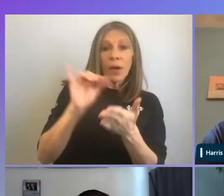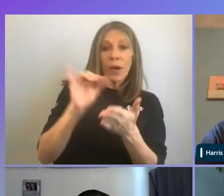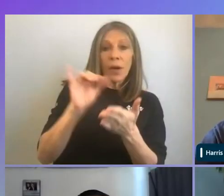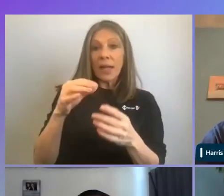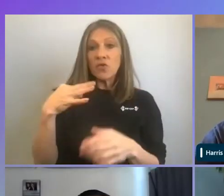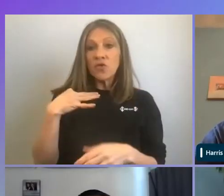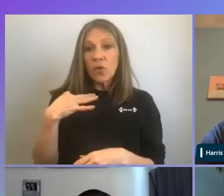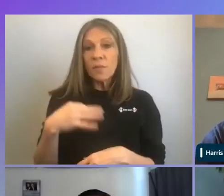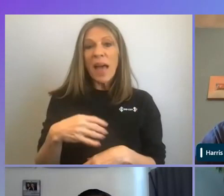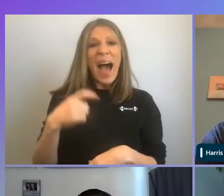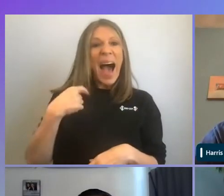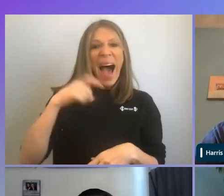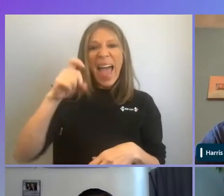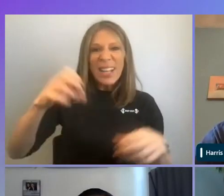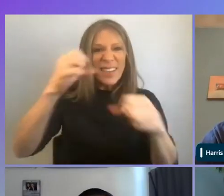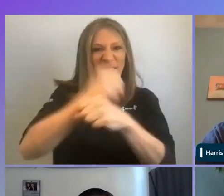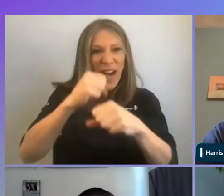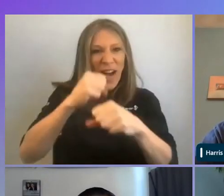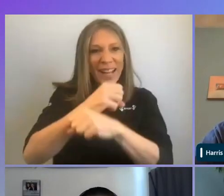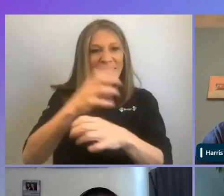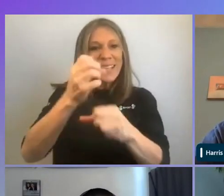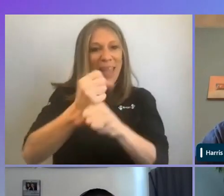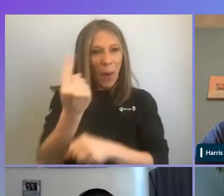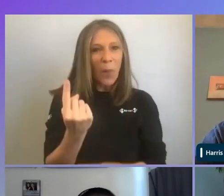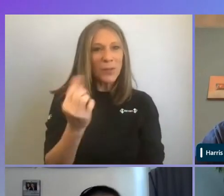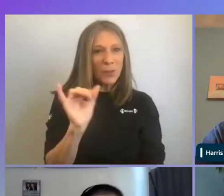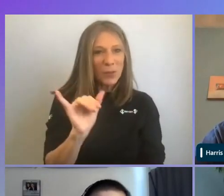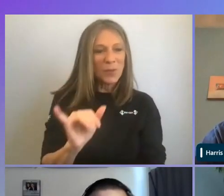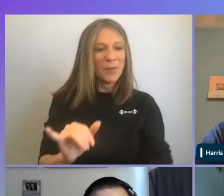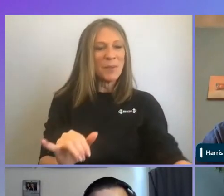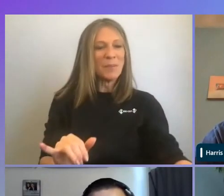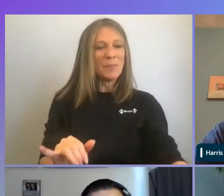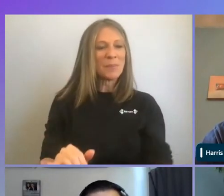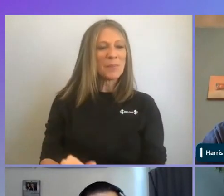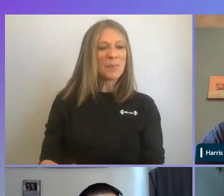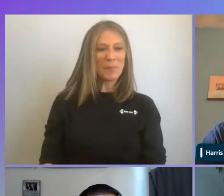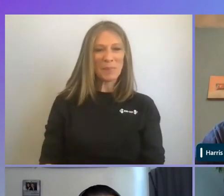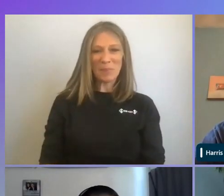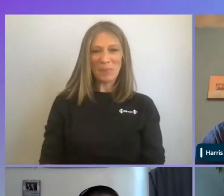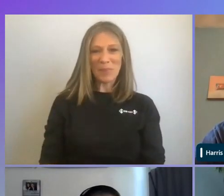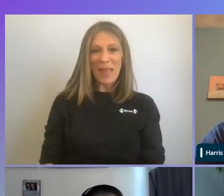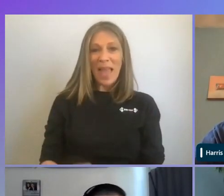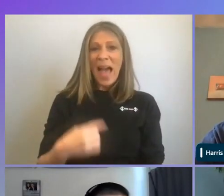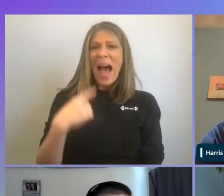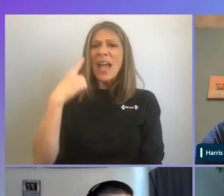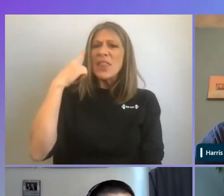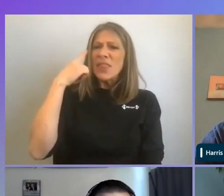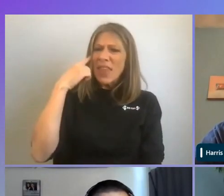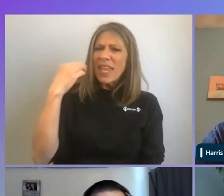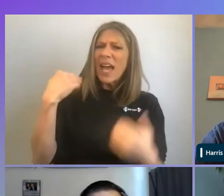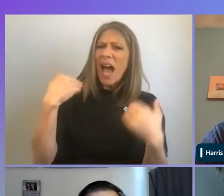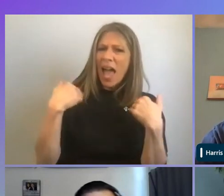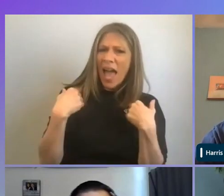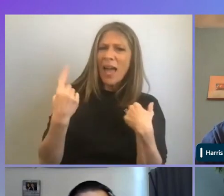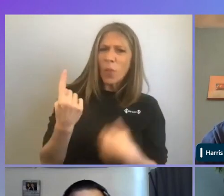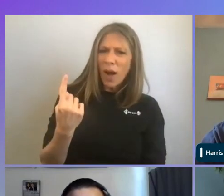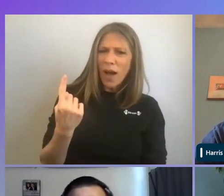my way to get one. I think I have one. I'm definitely going